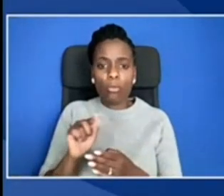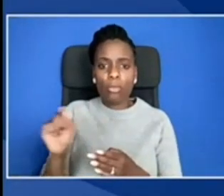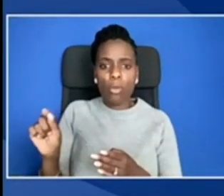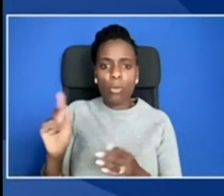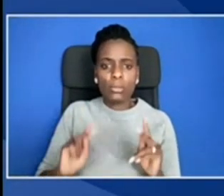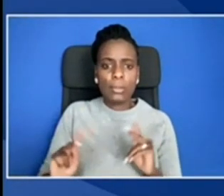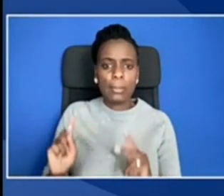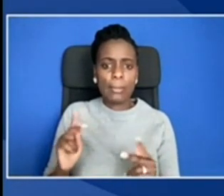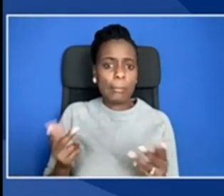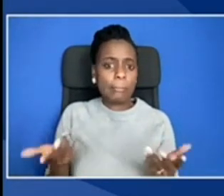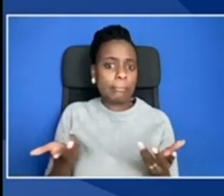Thank you, Lane.